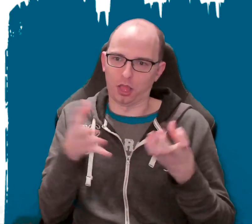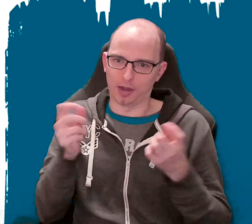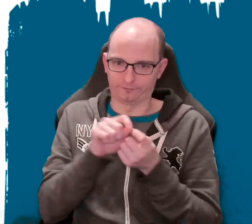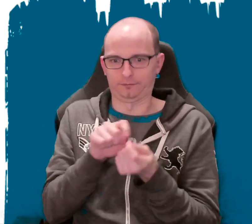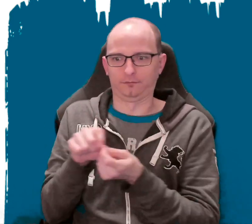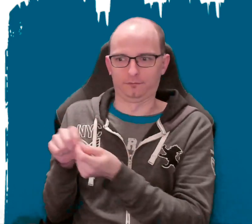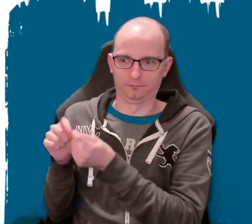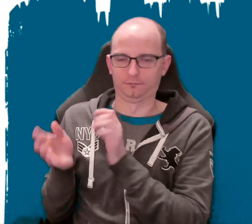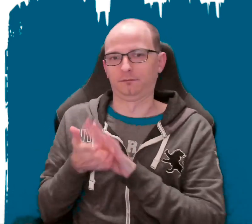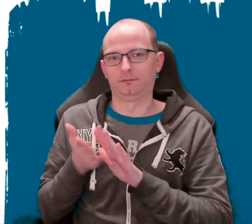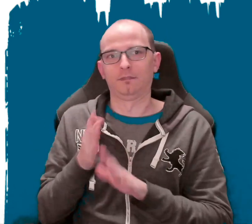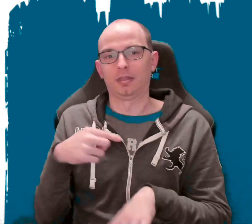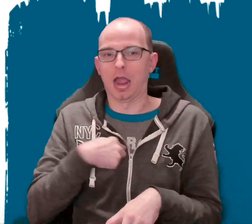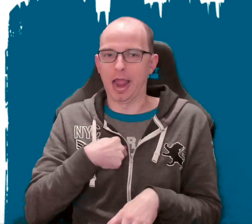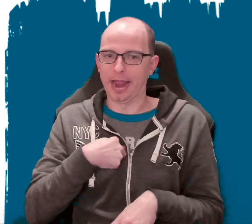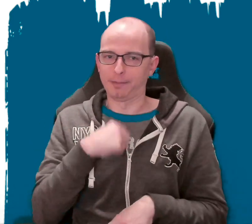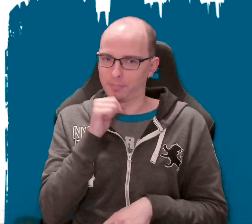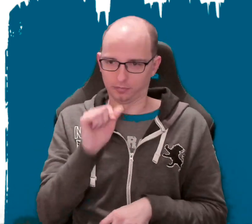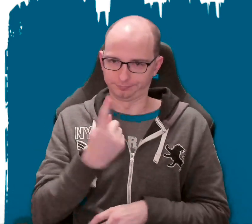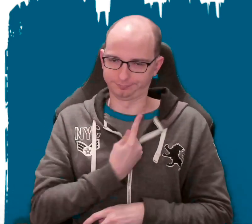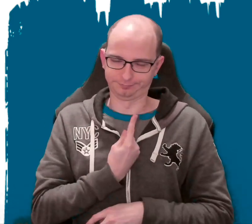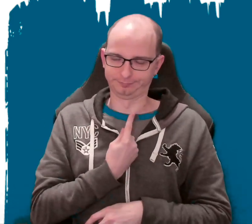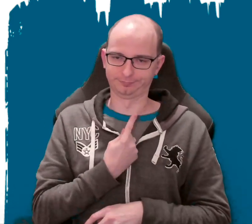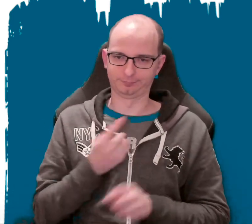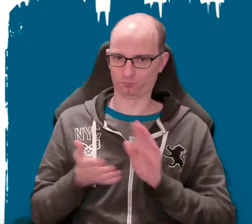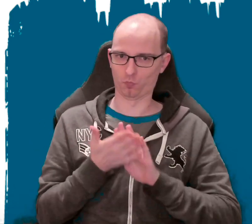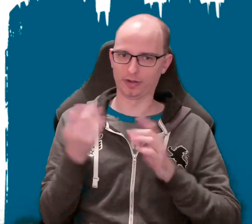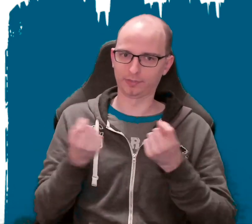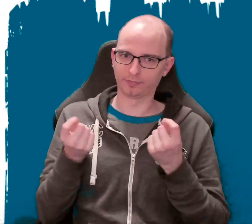So many details to cover. I’m not the only one running the festival.